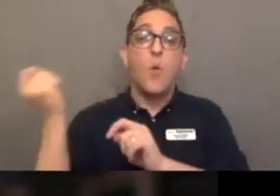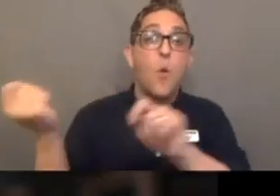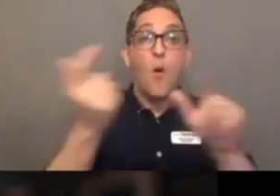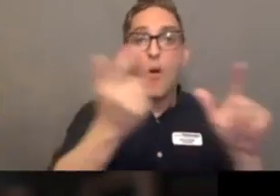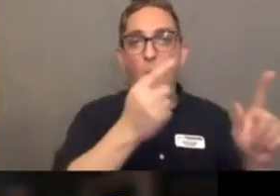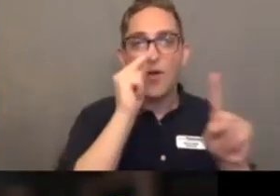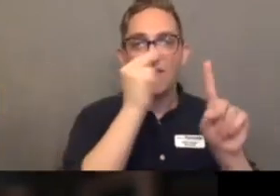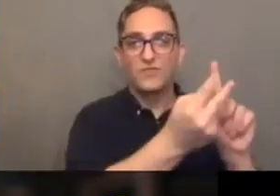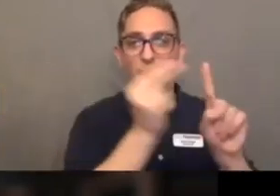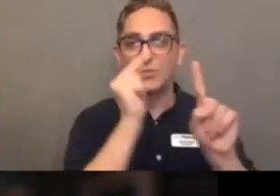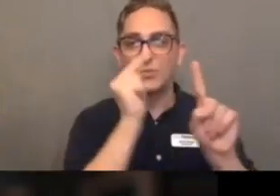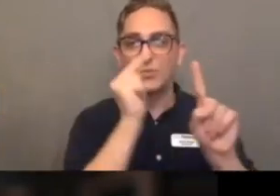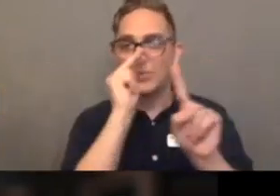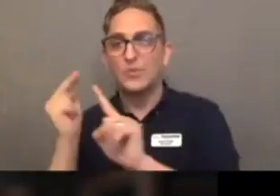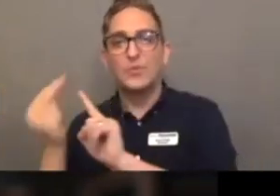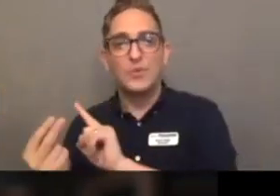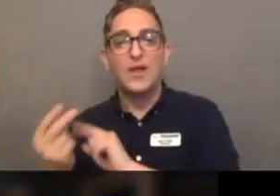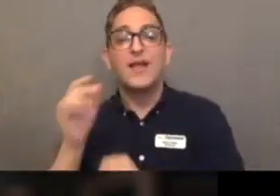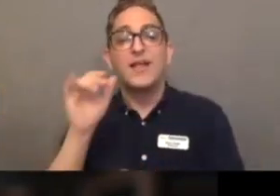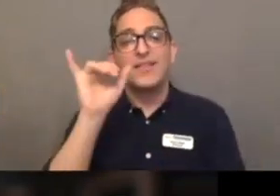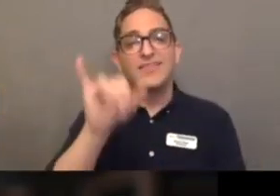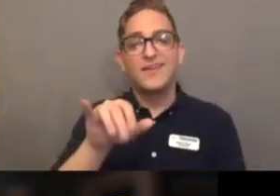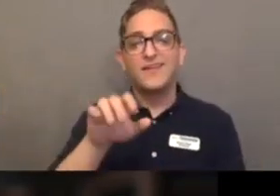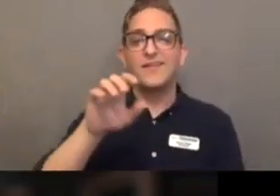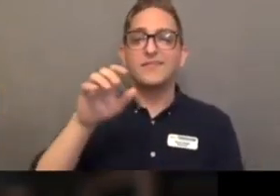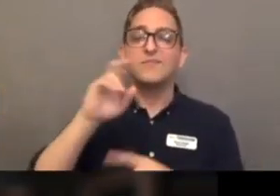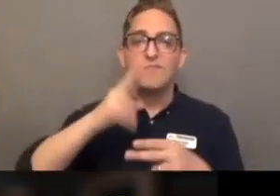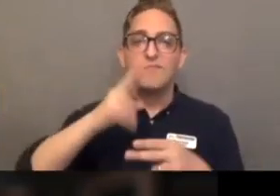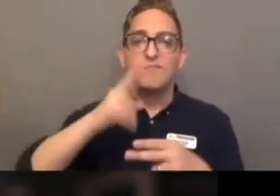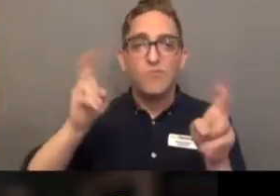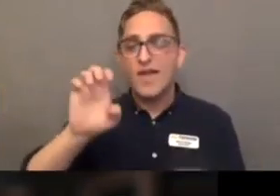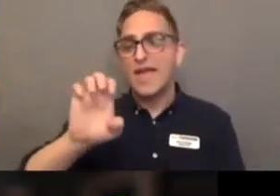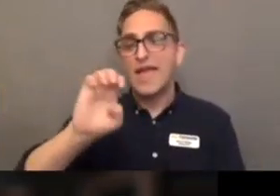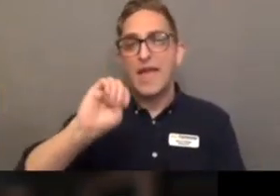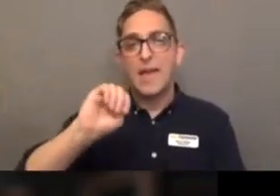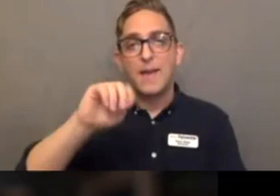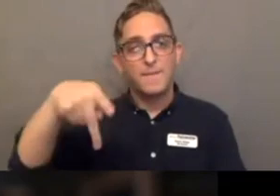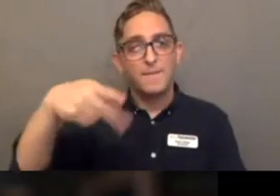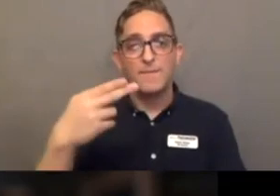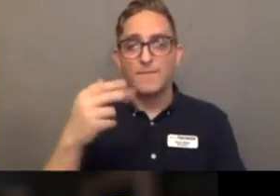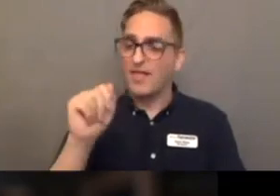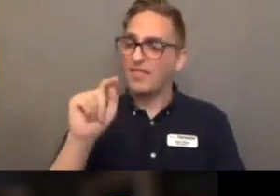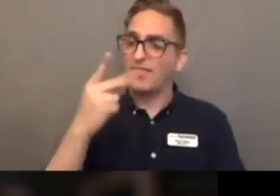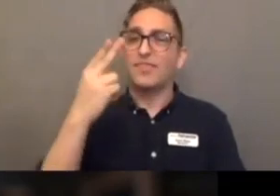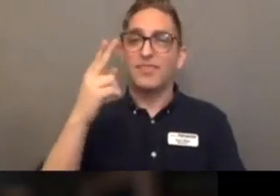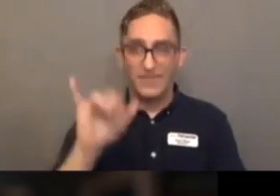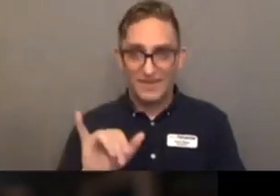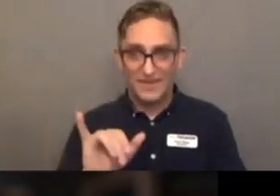to be way more inclusive in our design process in order to make this happen.